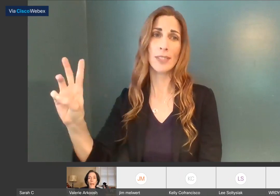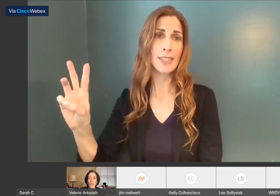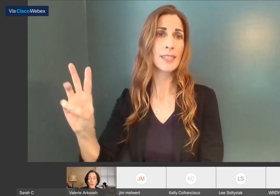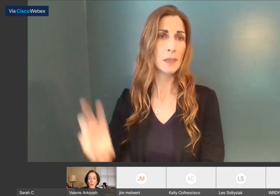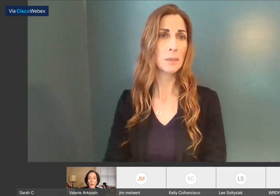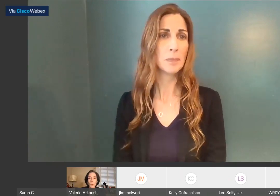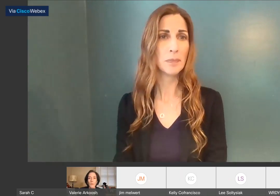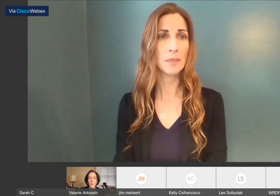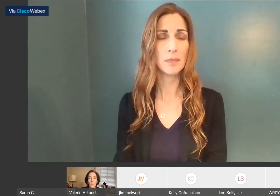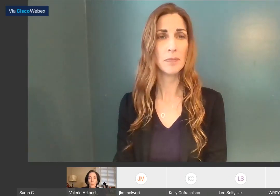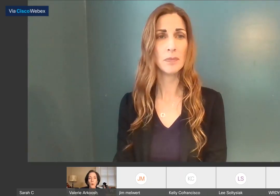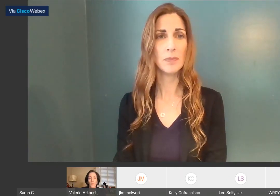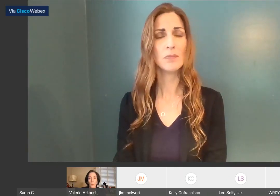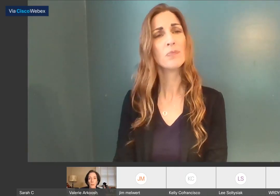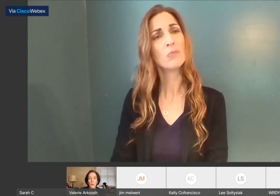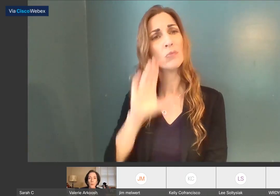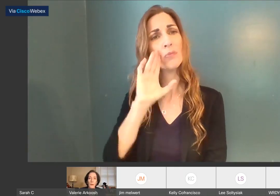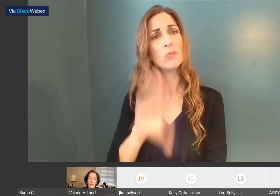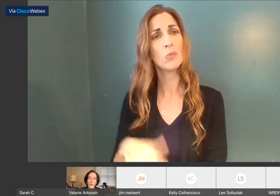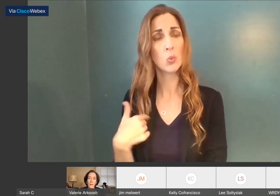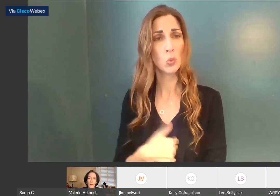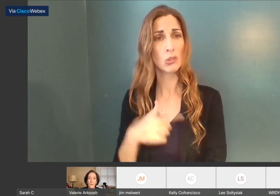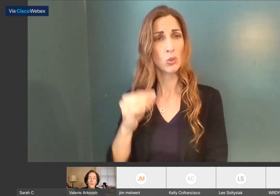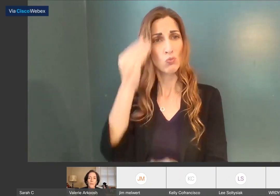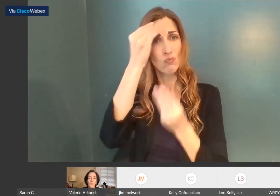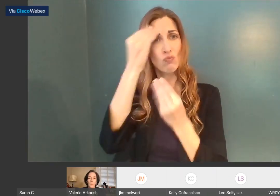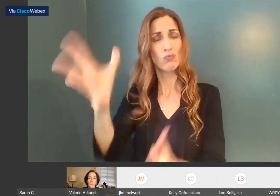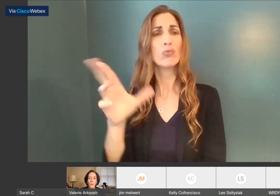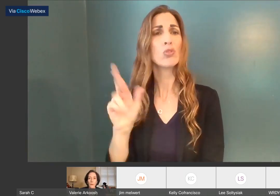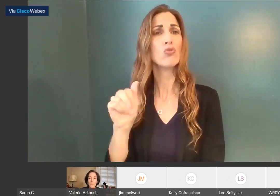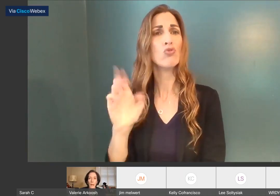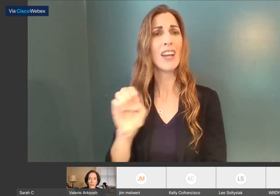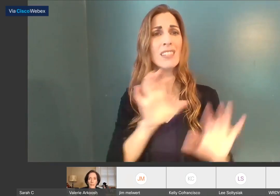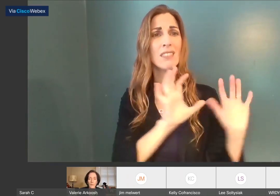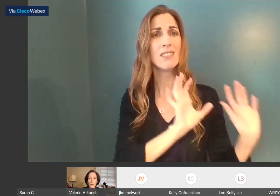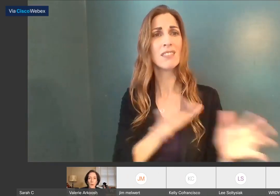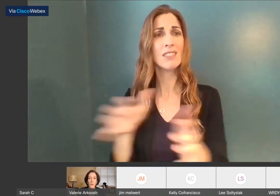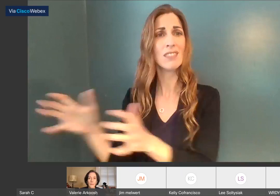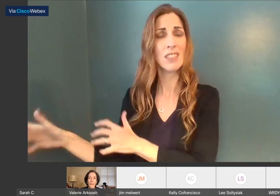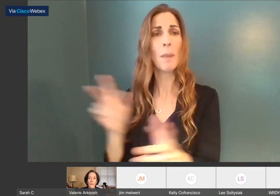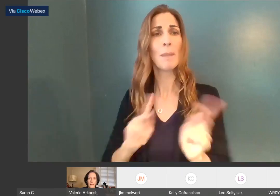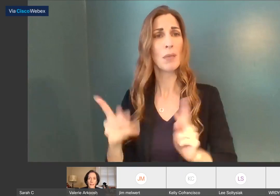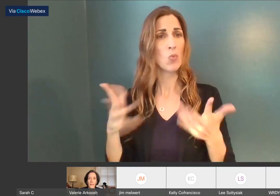As you know, we do report the racial breakdown of individuals who have died from COVID-19